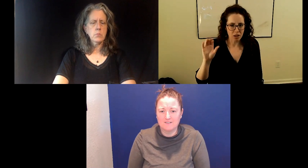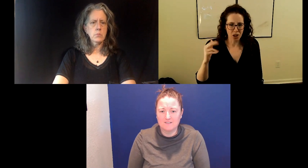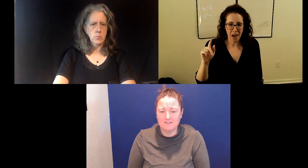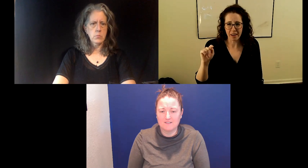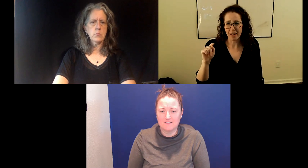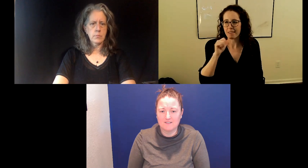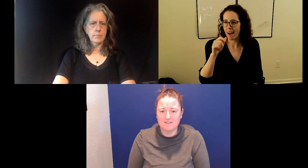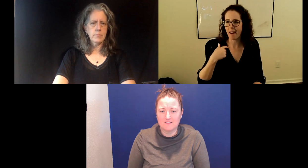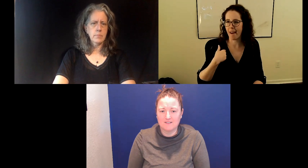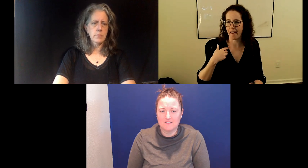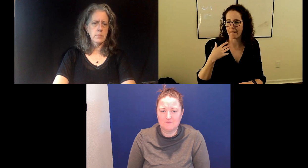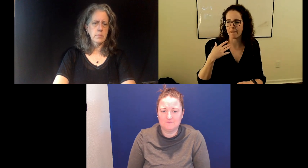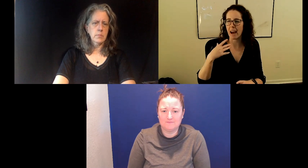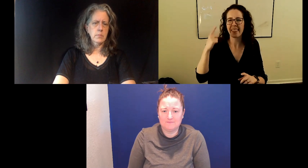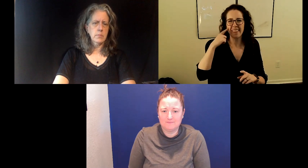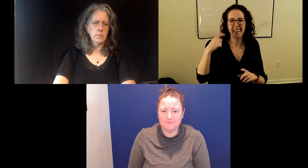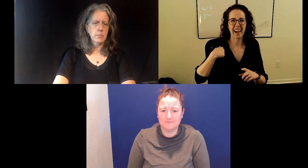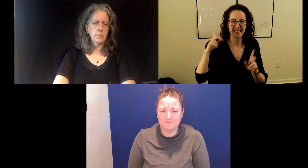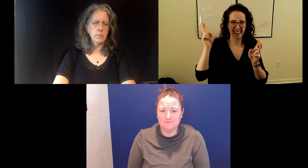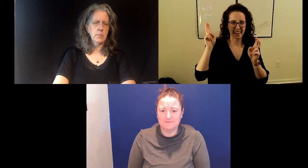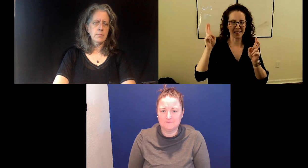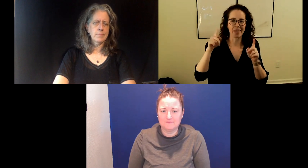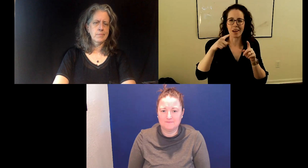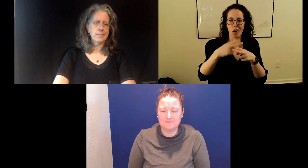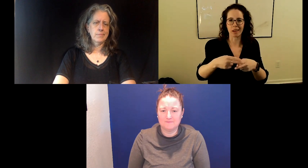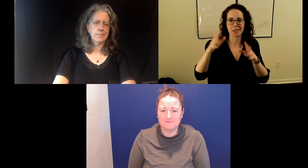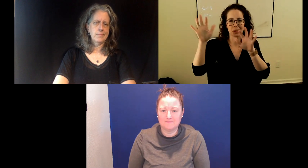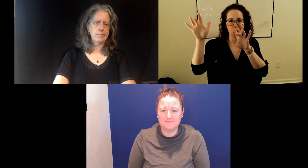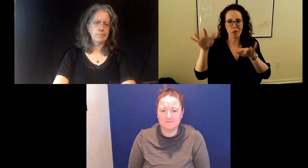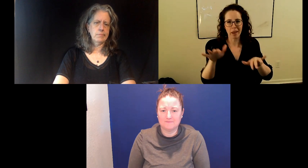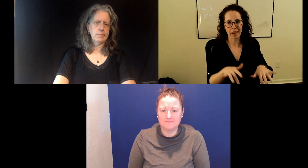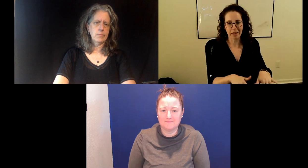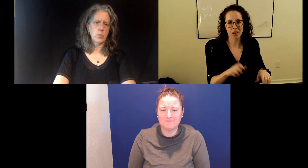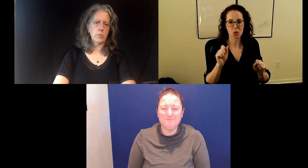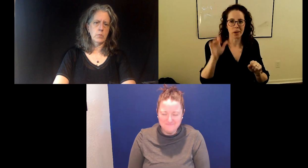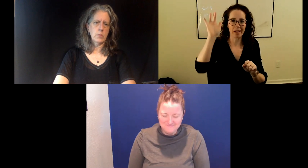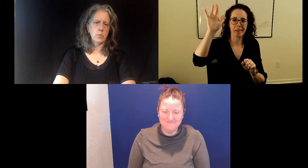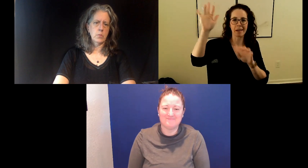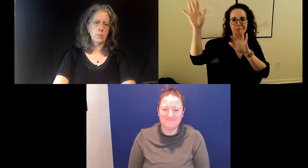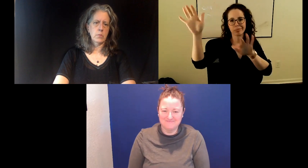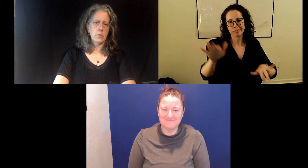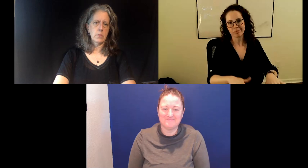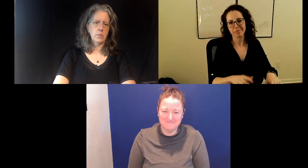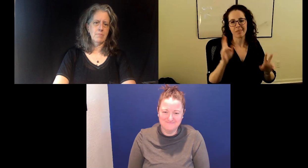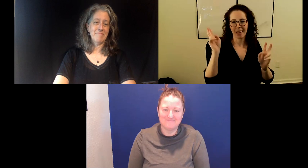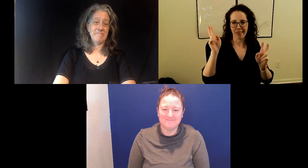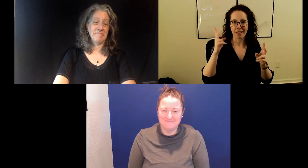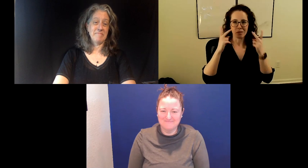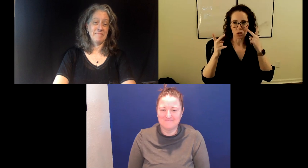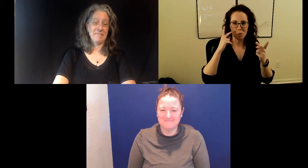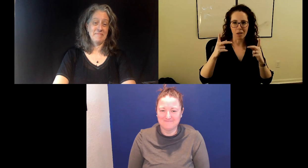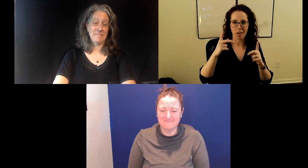um with whiteboard chat i do but um i i believe it's called snowing like you can click the snowing